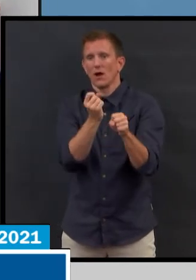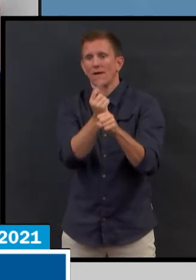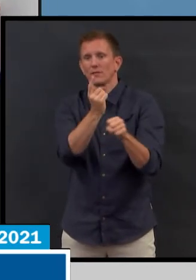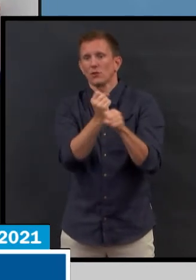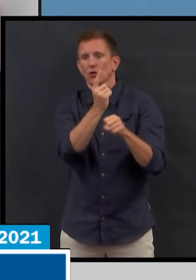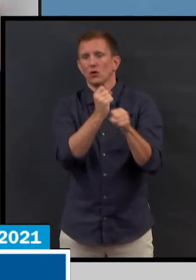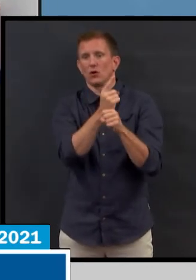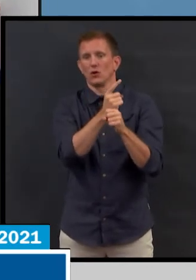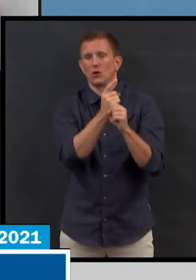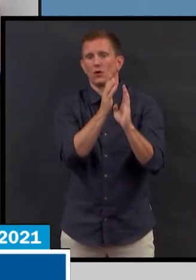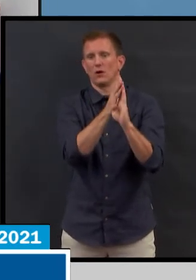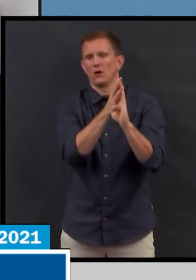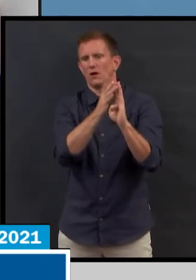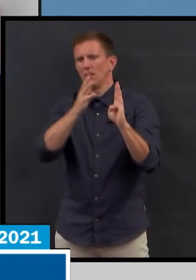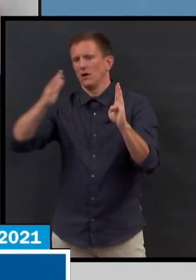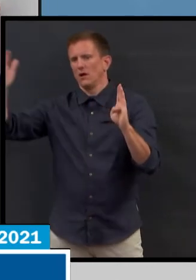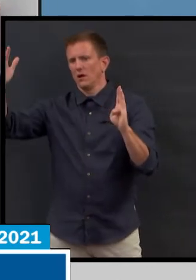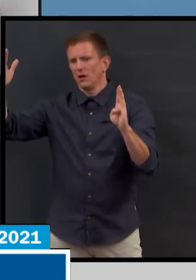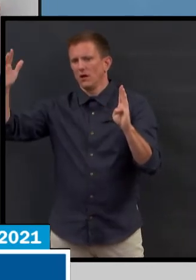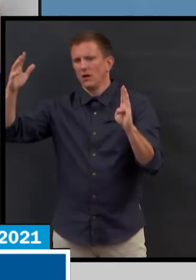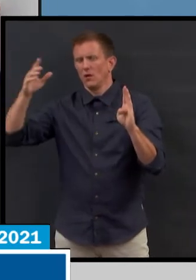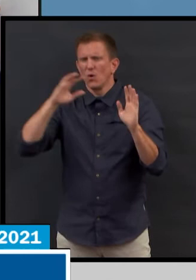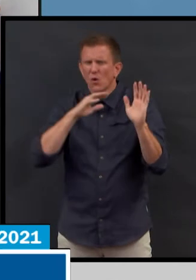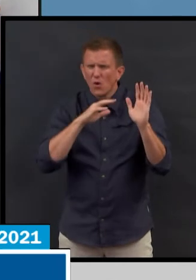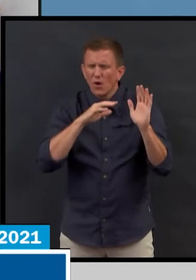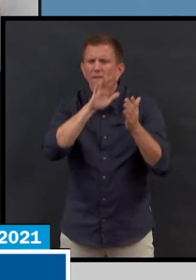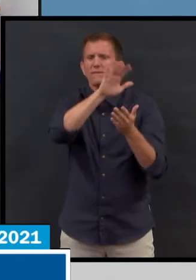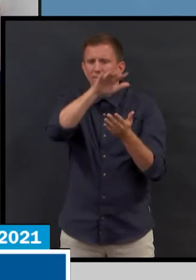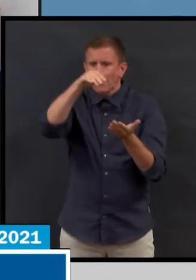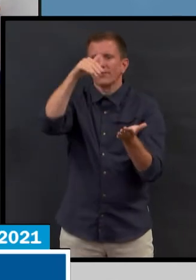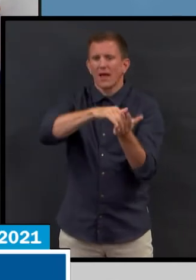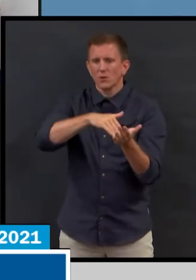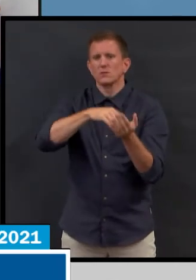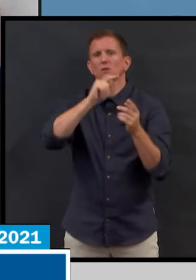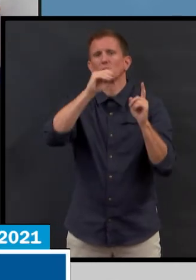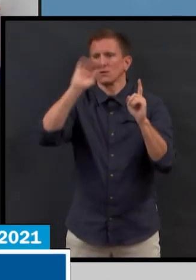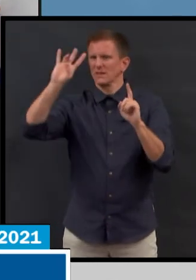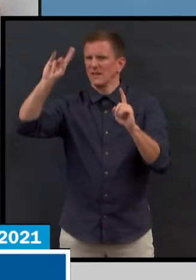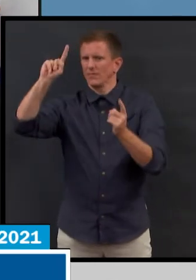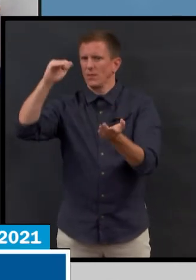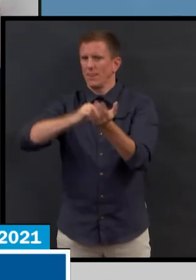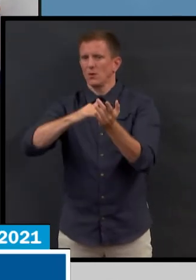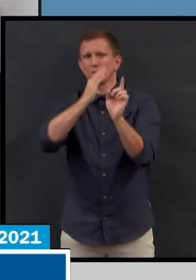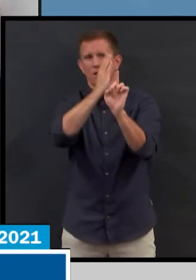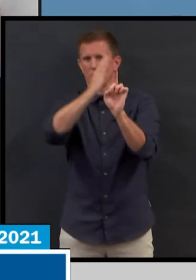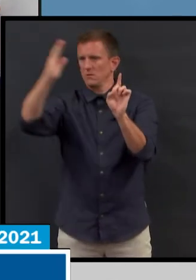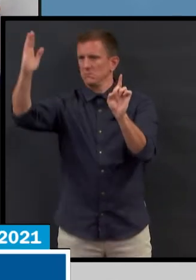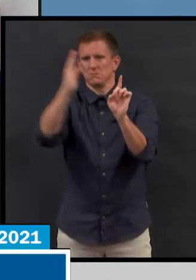ami so fifty five thousand to seventy one thousand and it varies based on your household